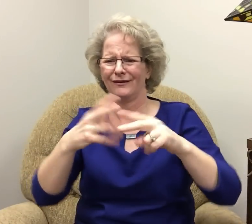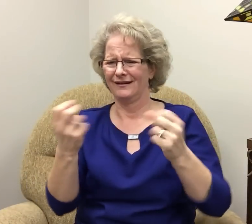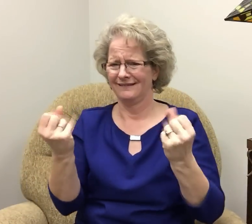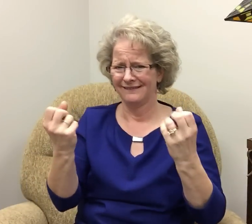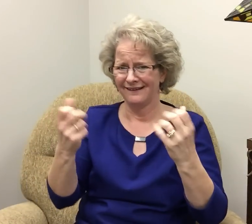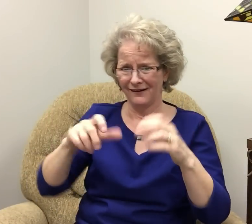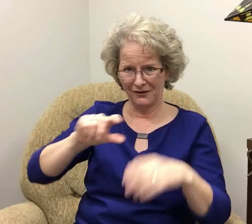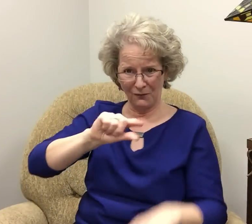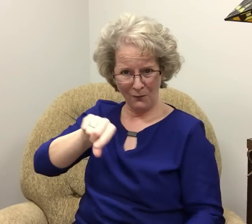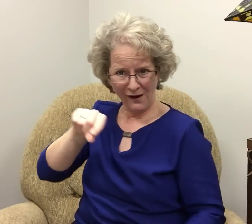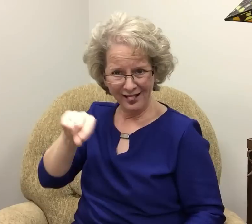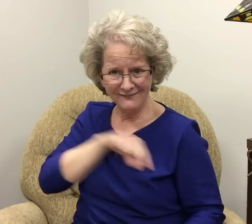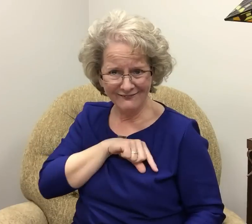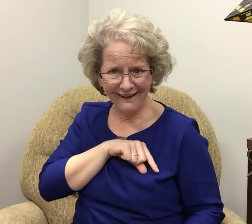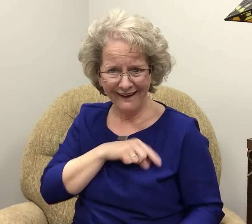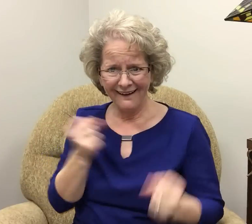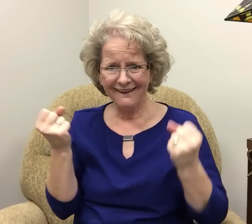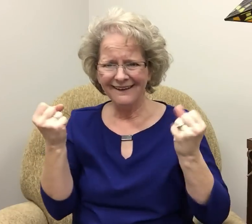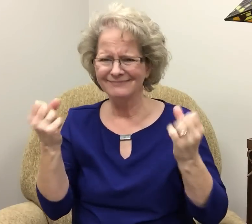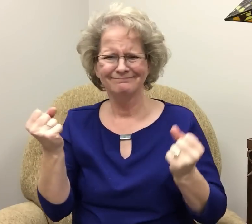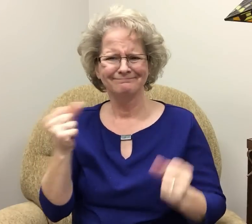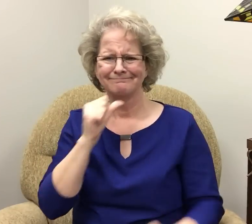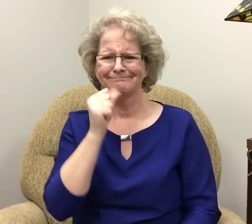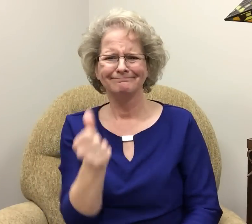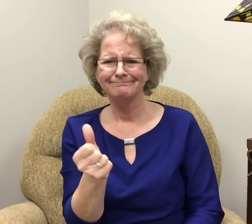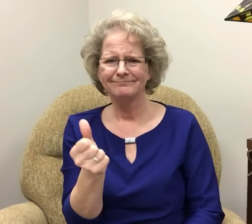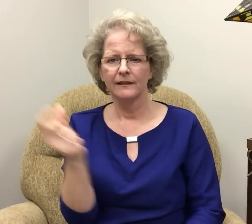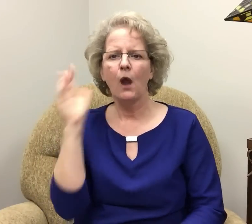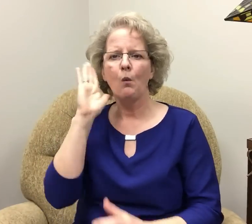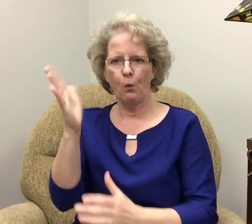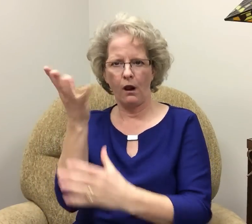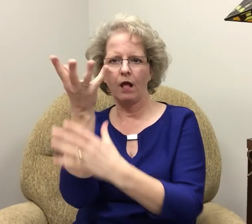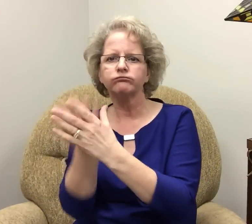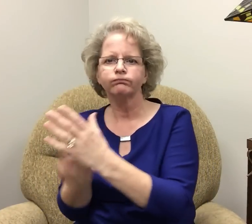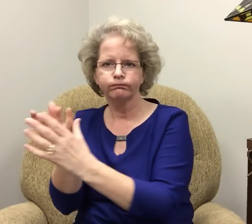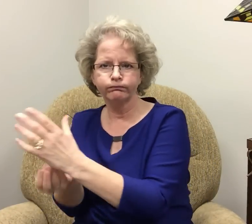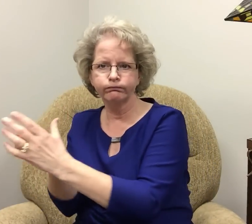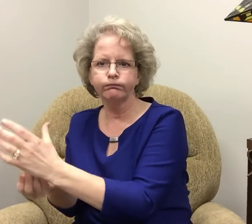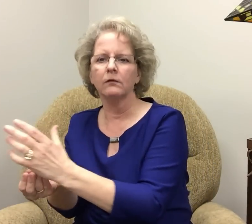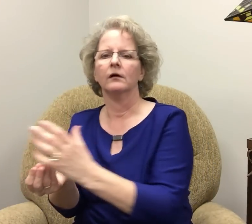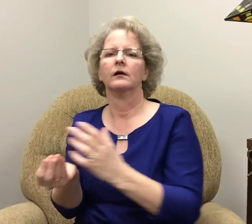They don't have the same kind of vocabulary and of course don't have any of the required